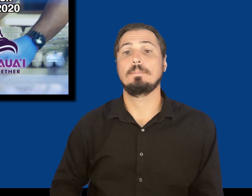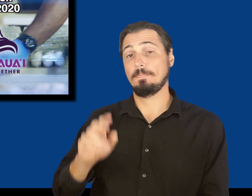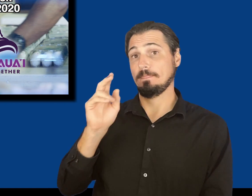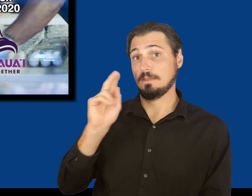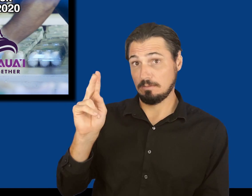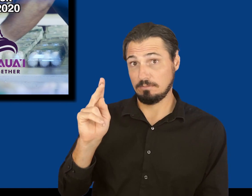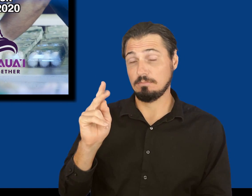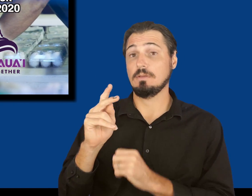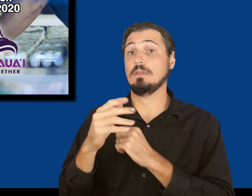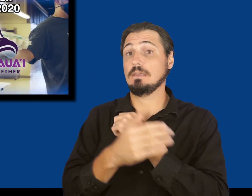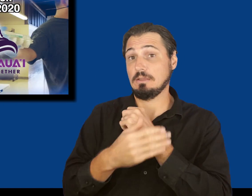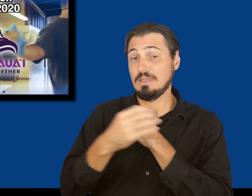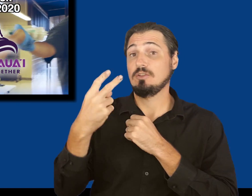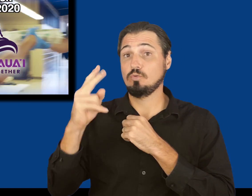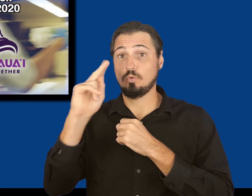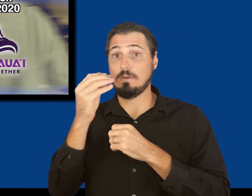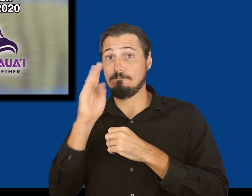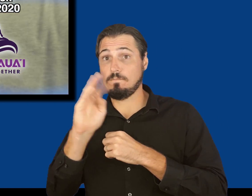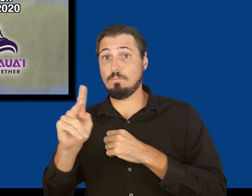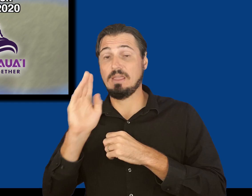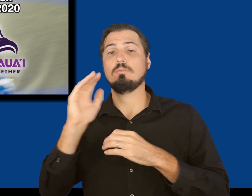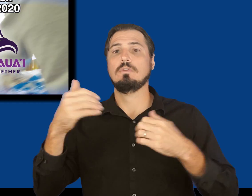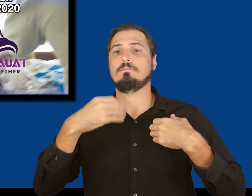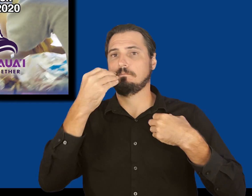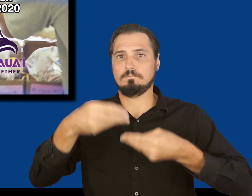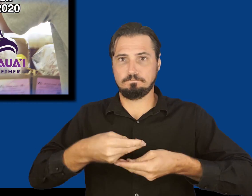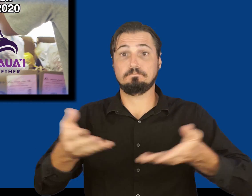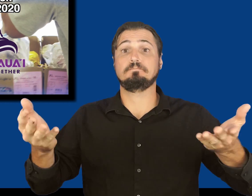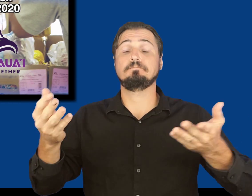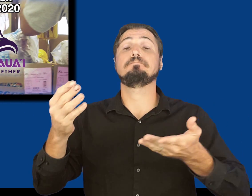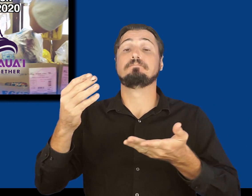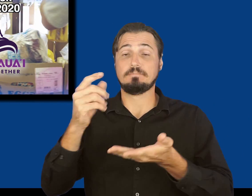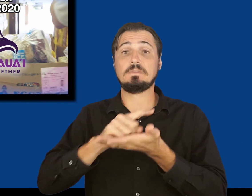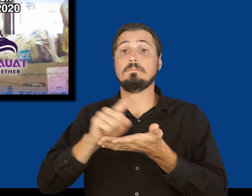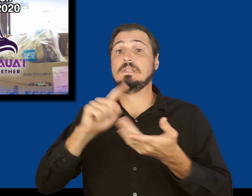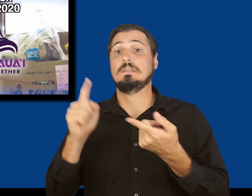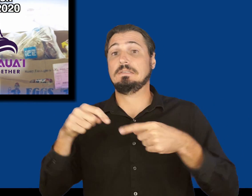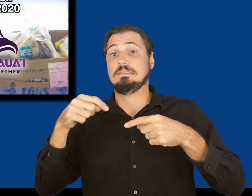Conducting the Kupa’a Kaua’i food distributions every week to the end of the year